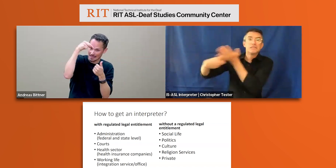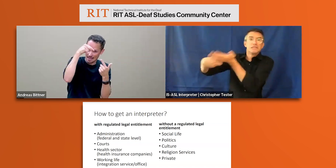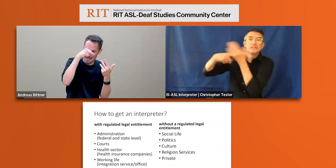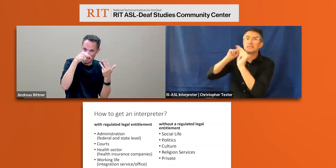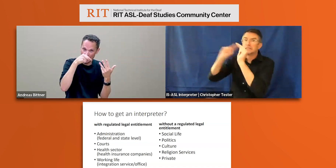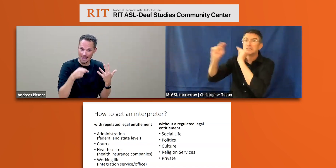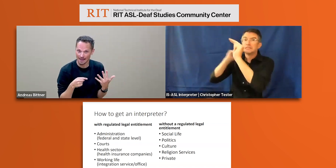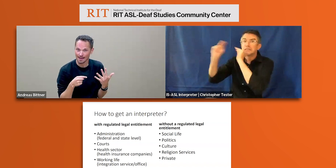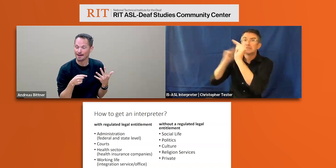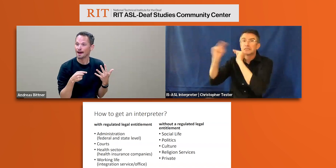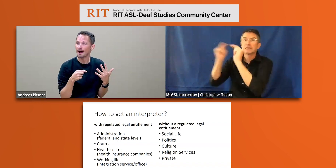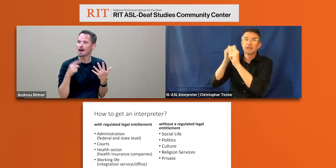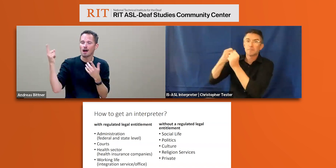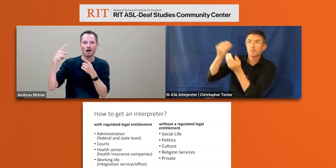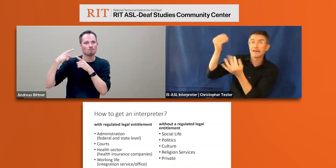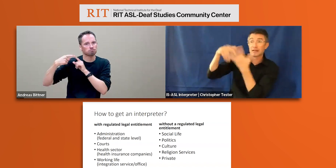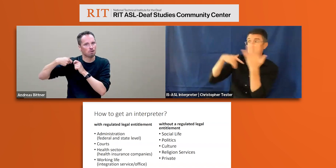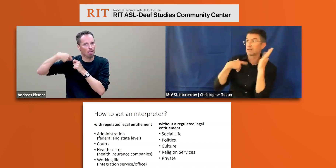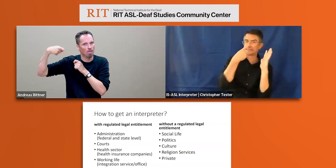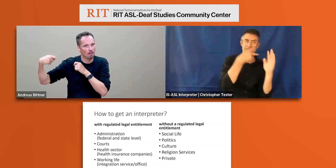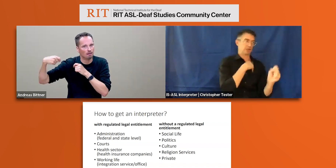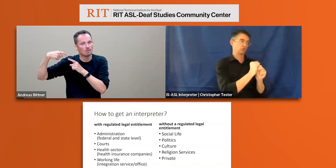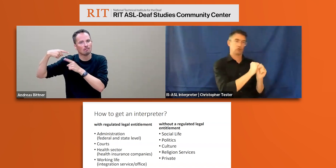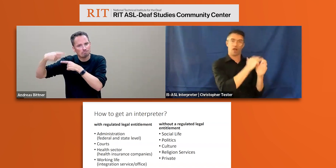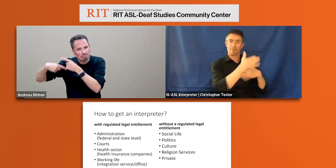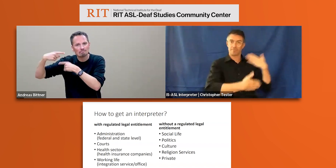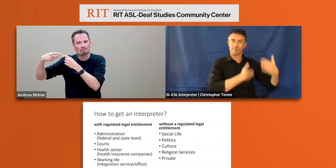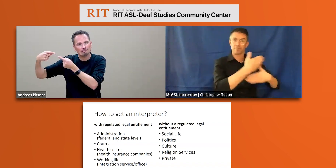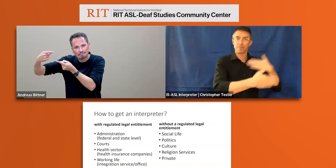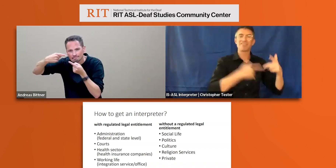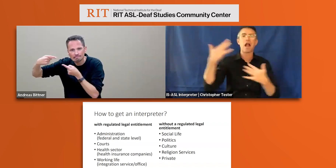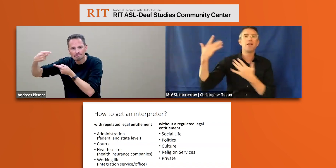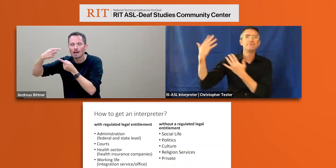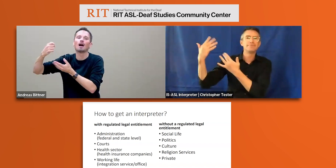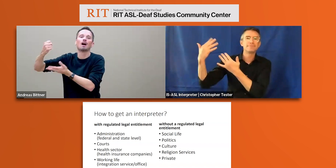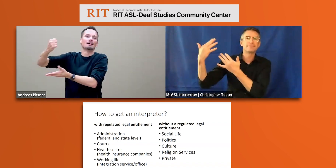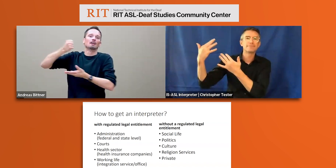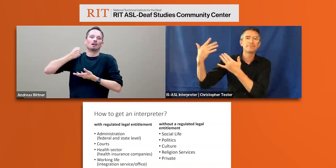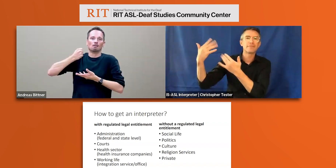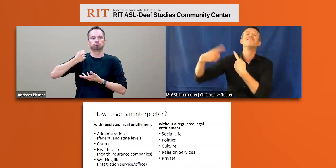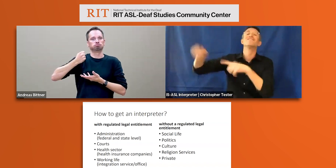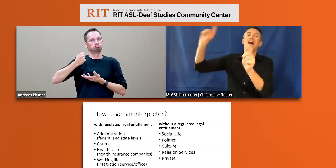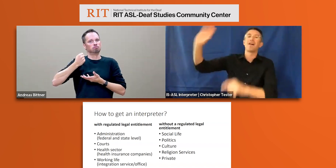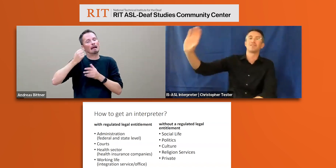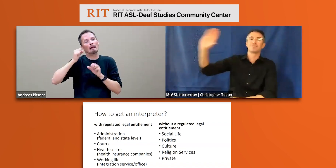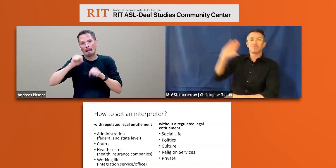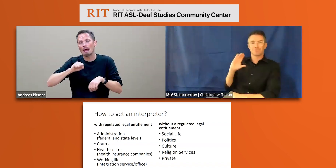So, sometimes I have to negotiate to get an interpreter at work.